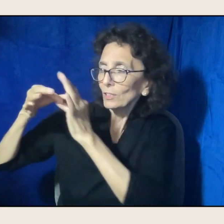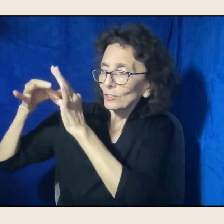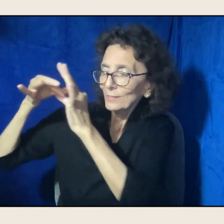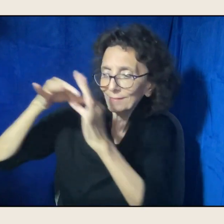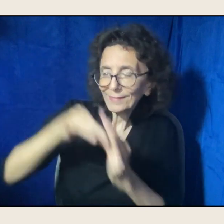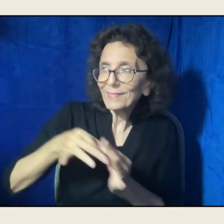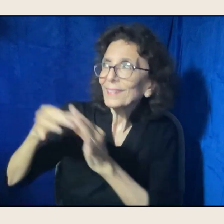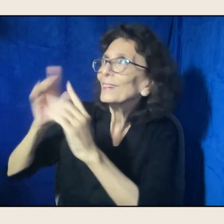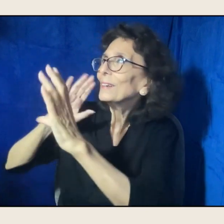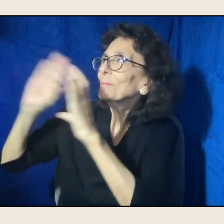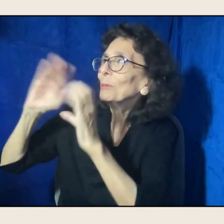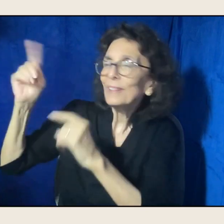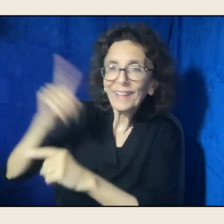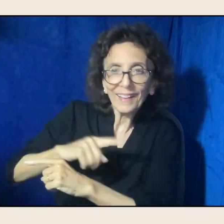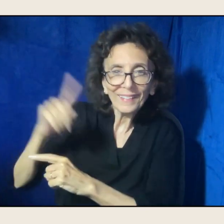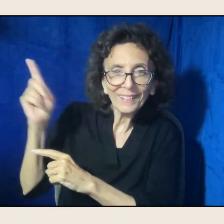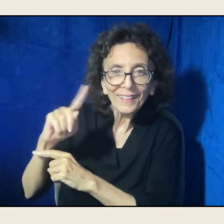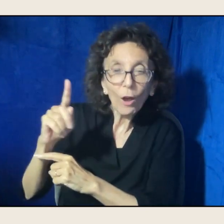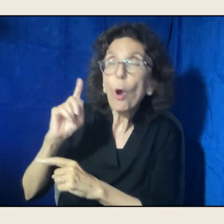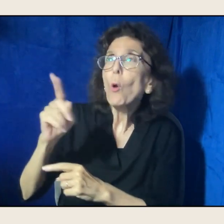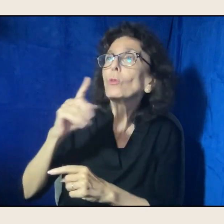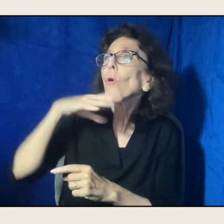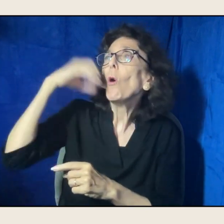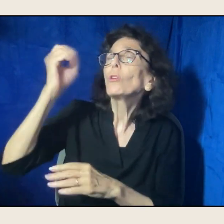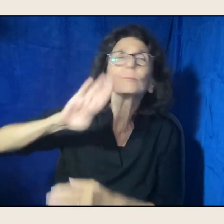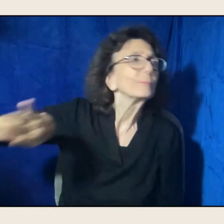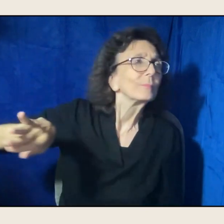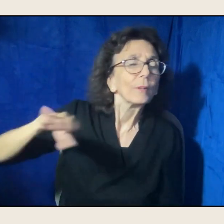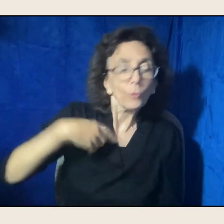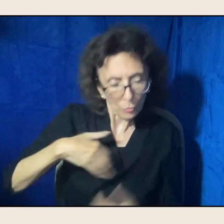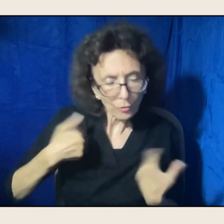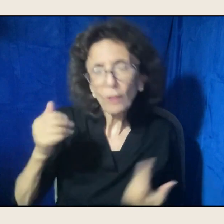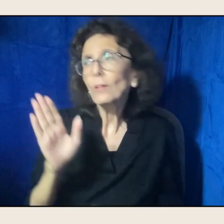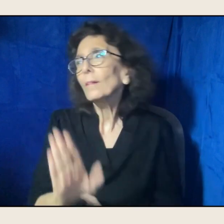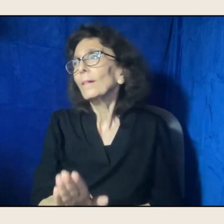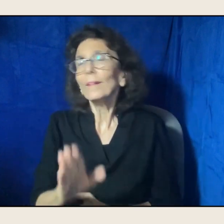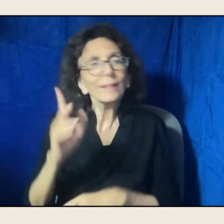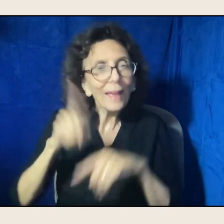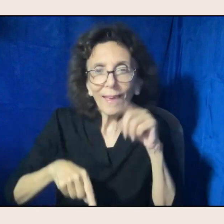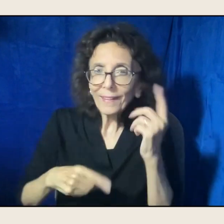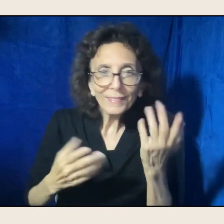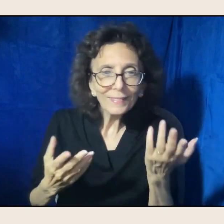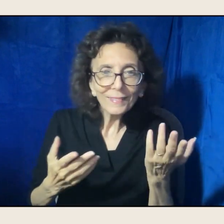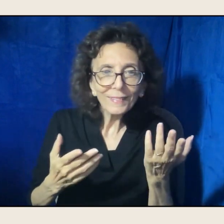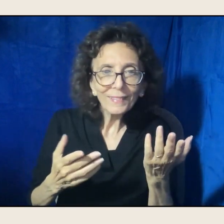who aren't the same age as us, and it's not a very smart way to figure out how to get things done.